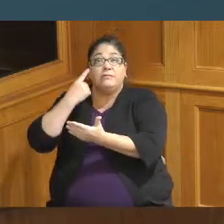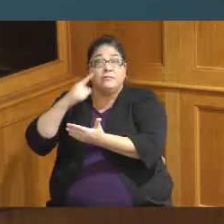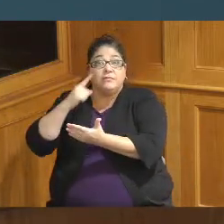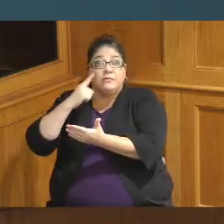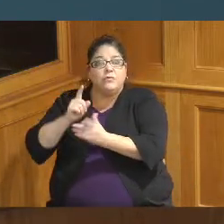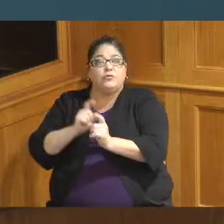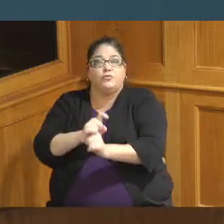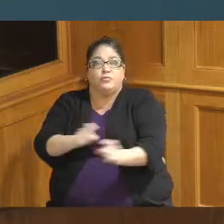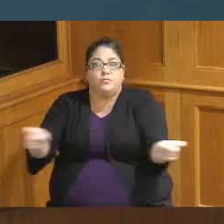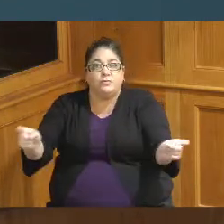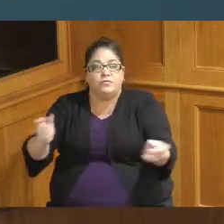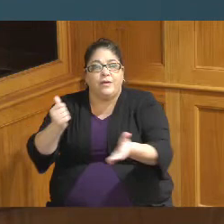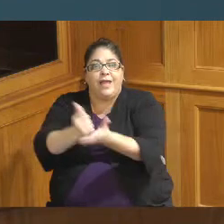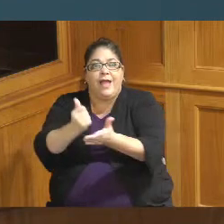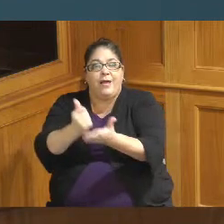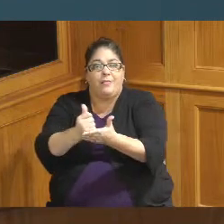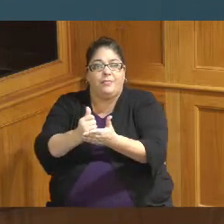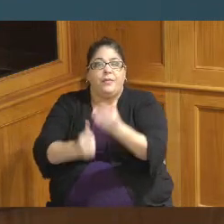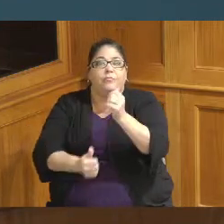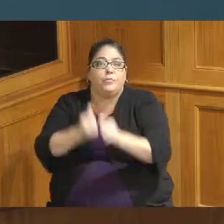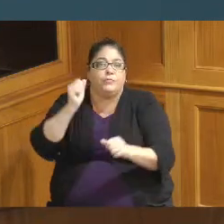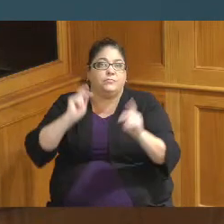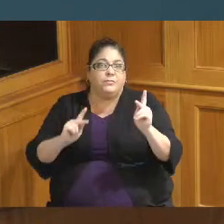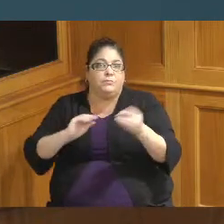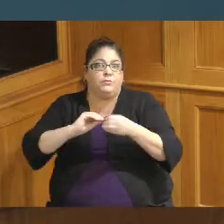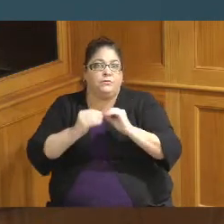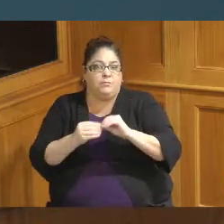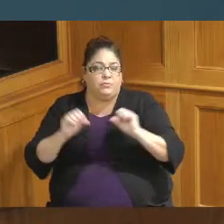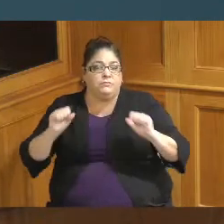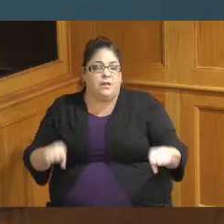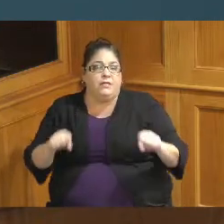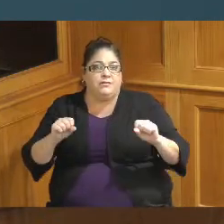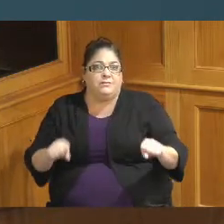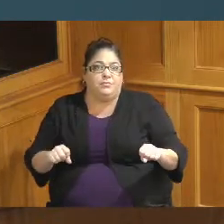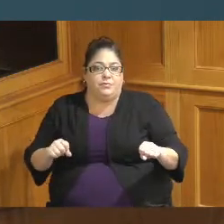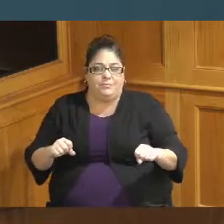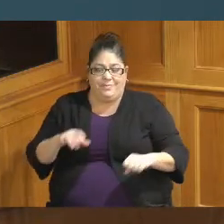it's a staffing thing then we've got to work on that but to say because I got a staffing problem